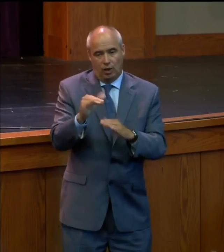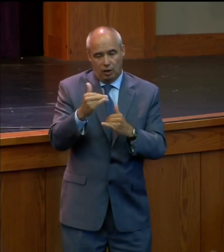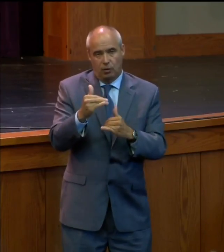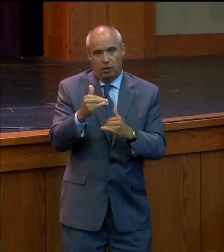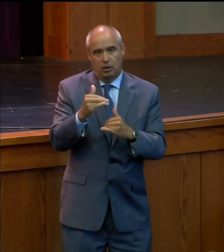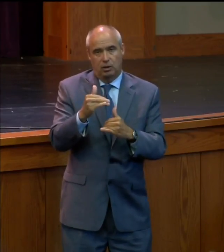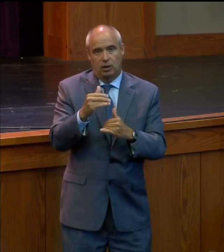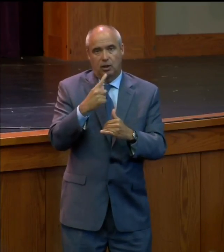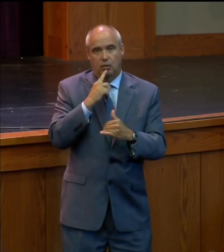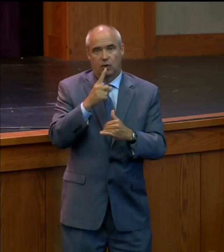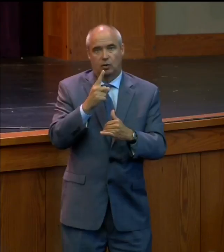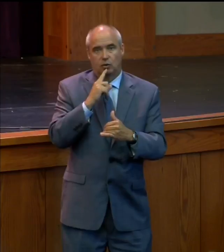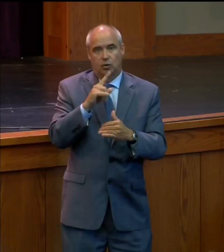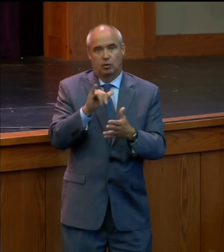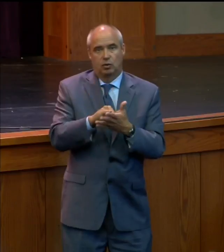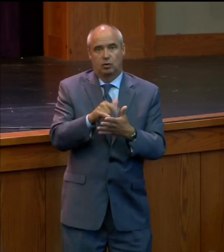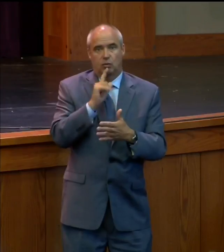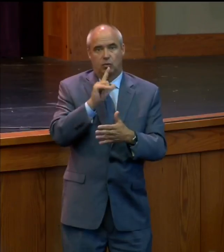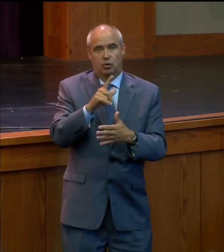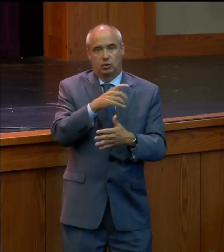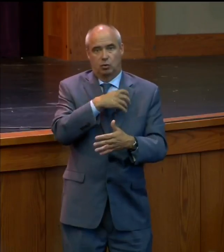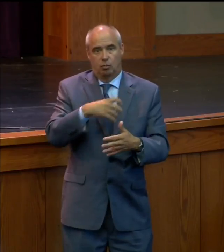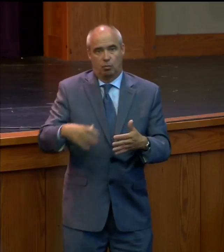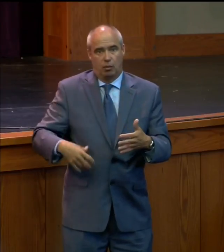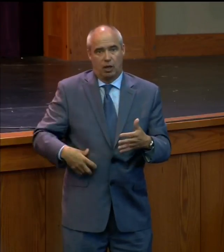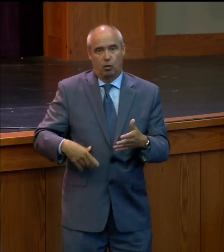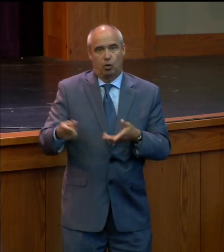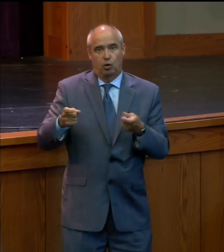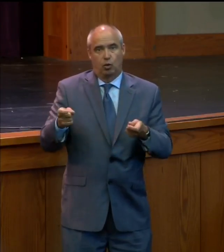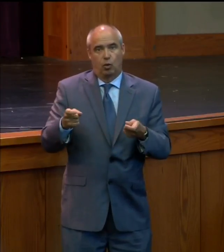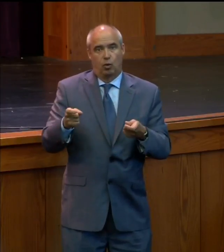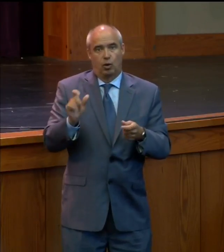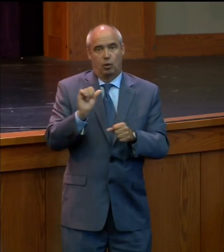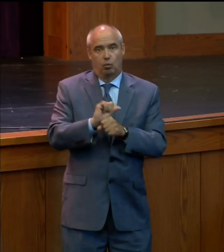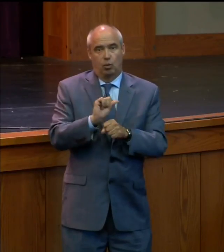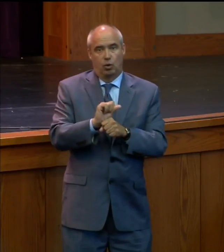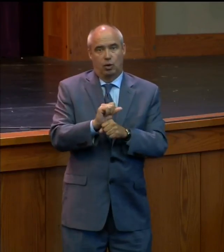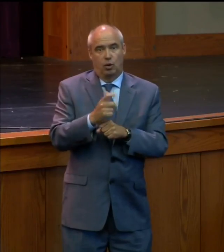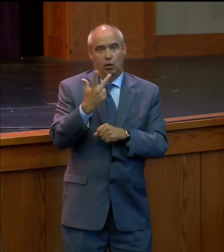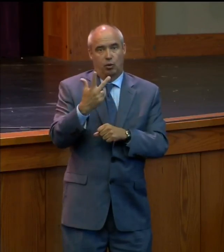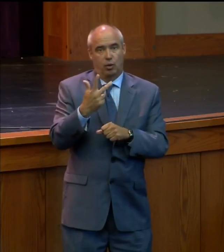MAYORAL CONTROL. AS AN EMPLOYEE UNDER THREE SEPARATE MAYORS UNDER MAYORAL